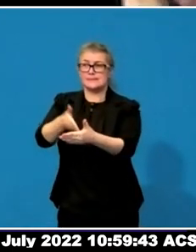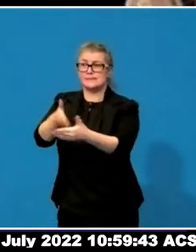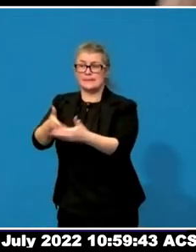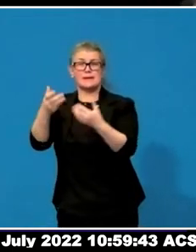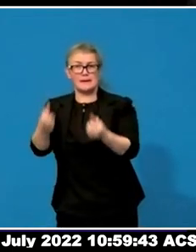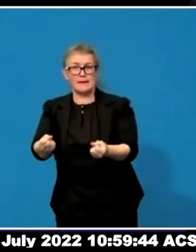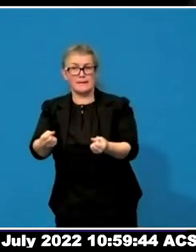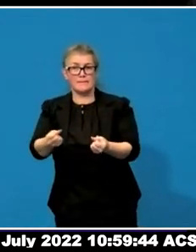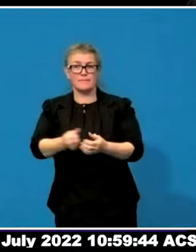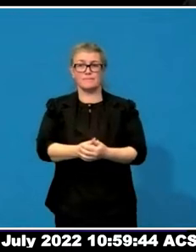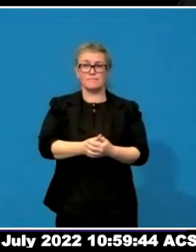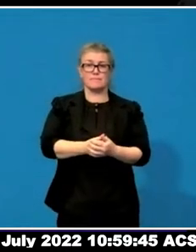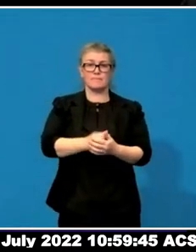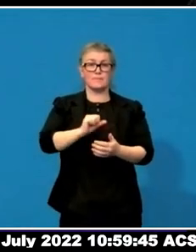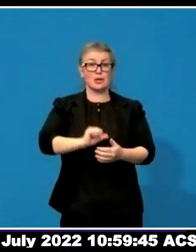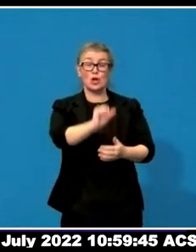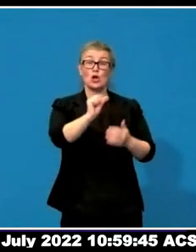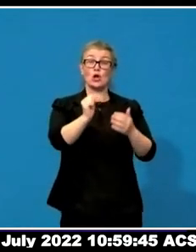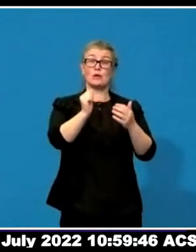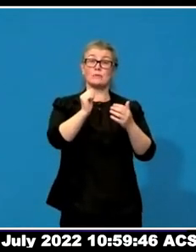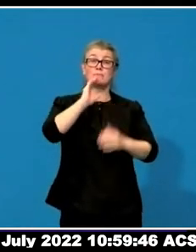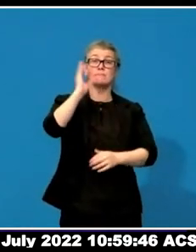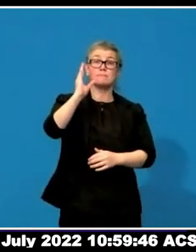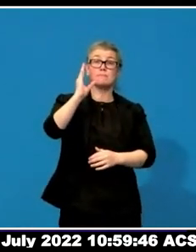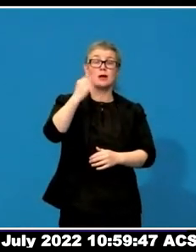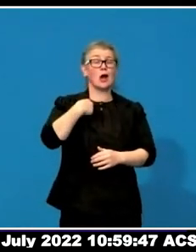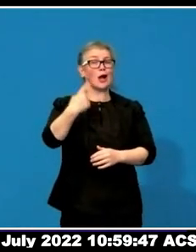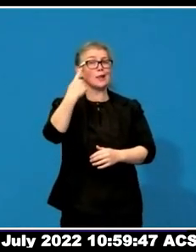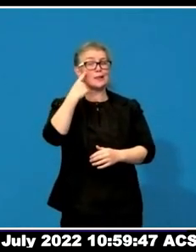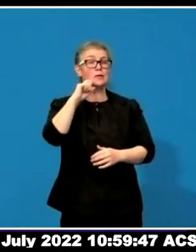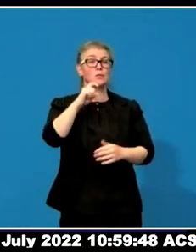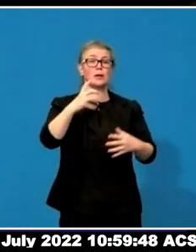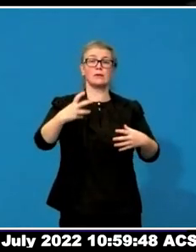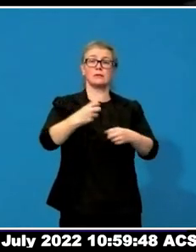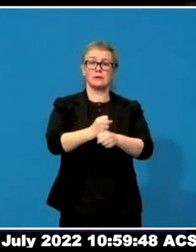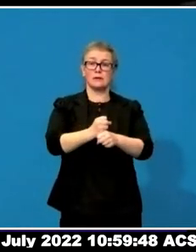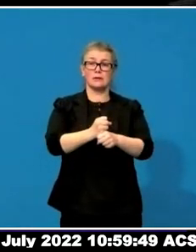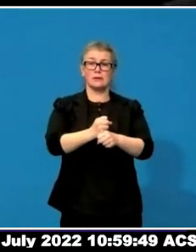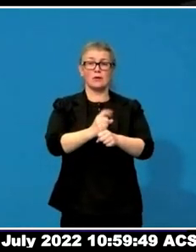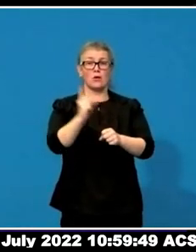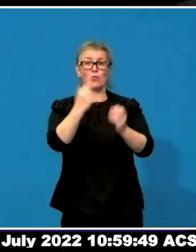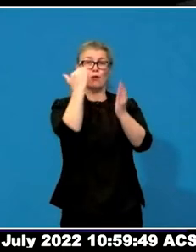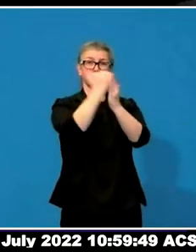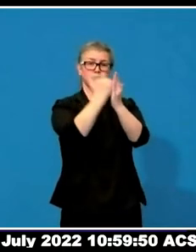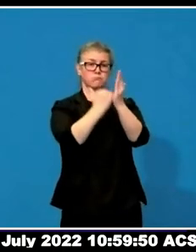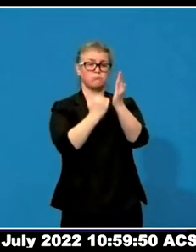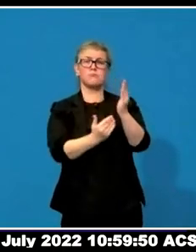Beth's evidence, I anticipate, will conclude with a discussion of six recommendations for the improvement of the NDIS that she has identified.